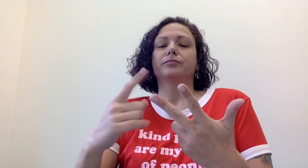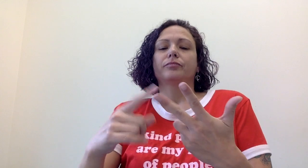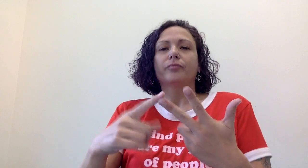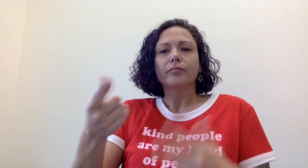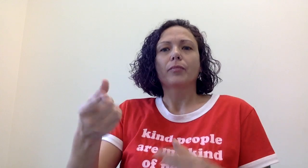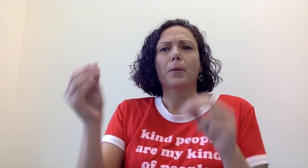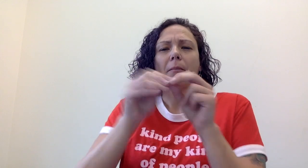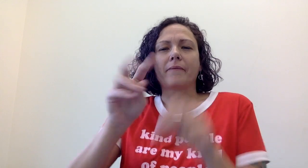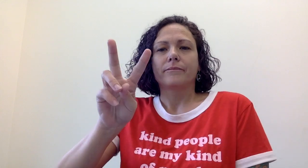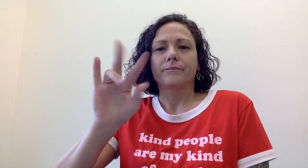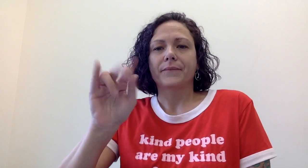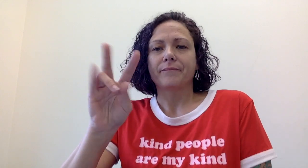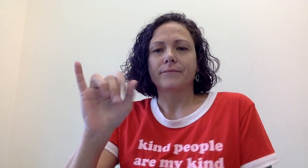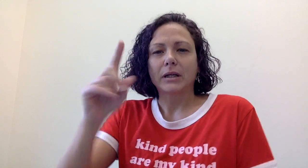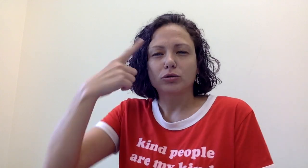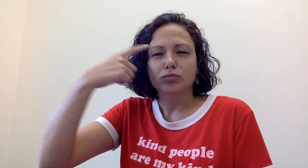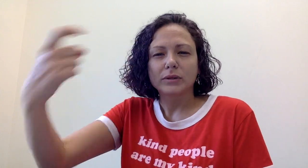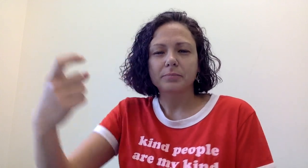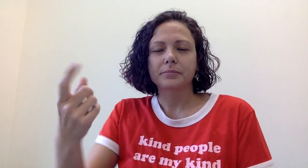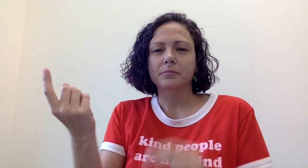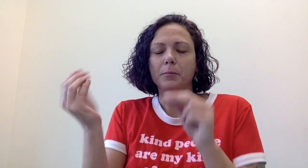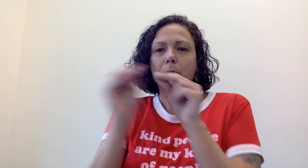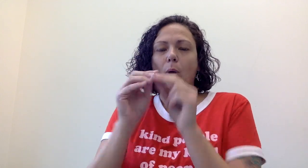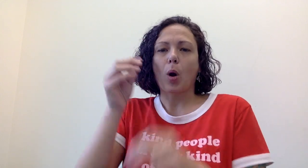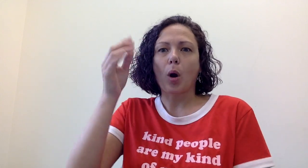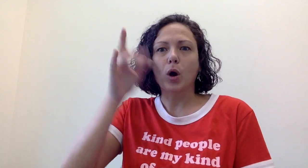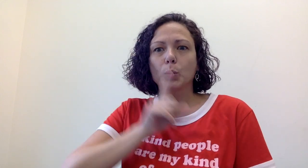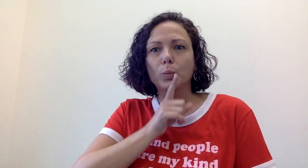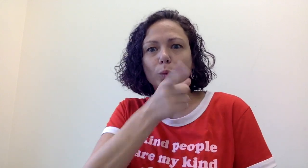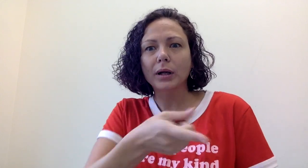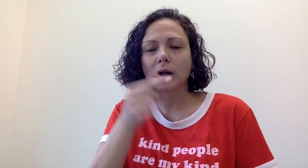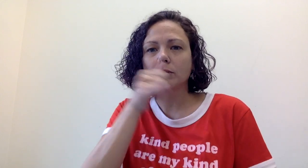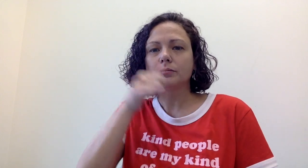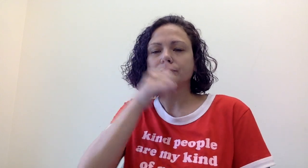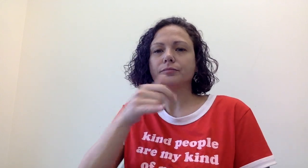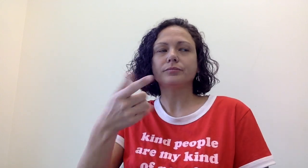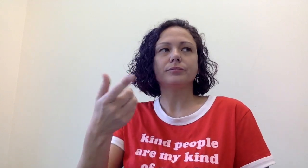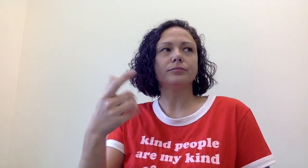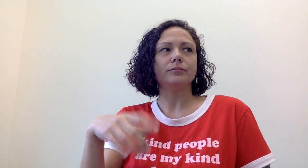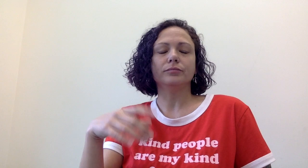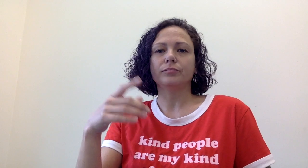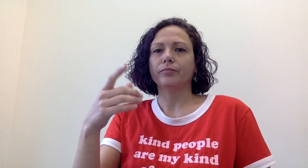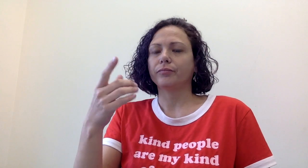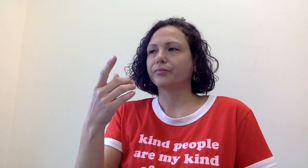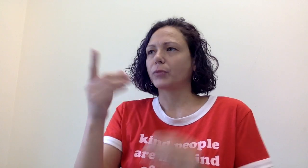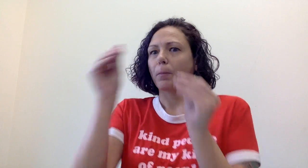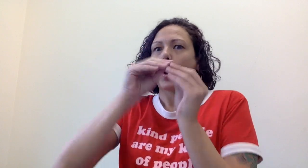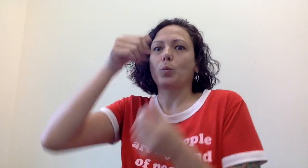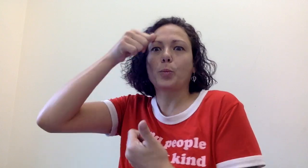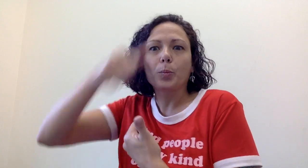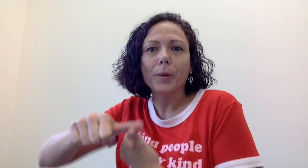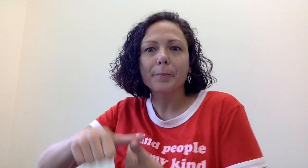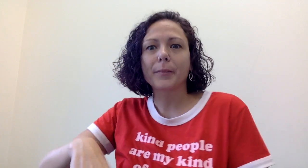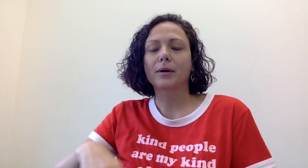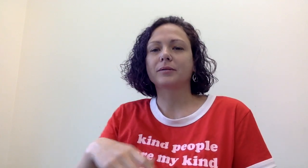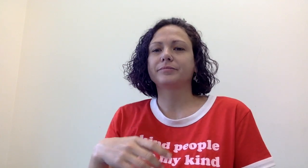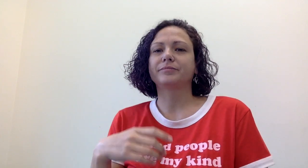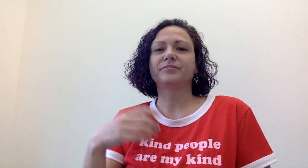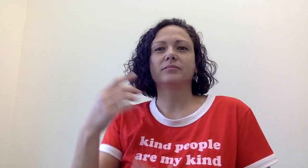other benefits also include more vivid dreams, realistic, and easier for you to recall your dreams.